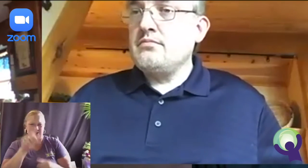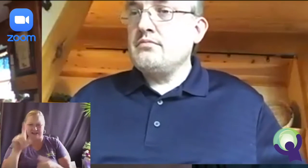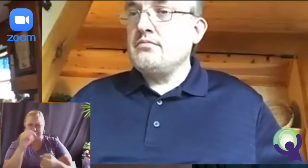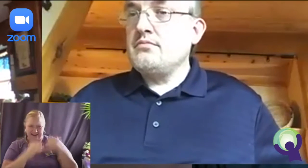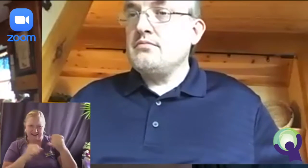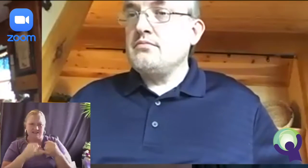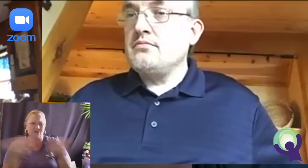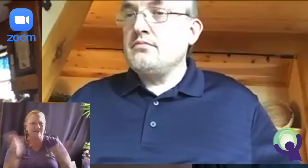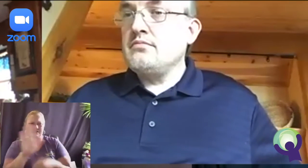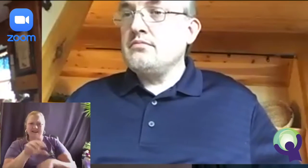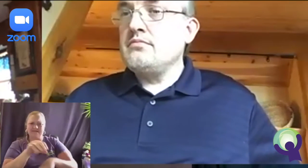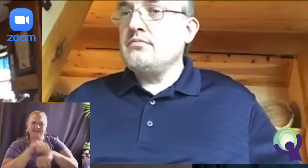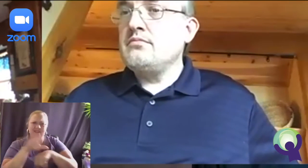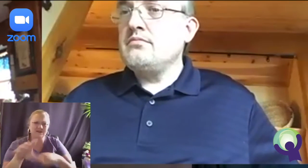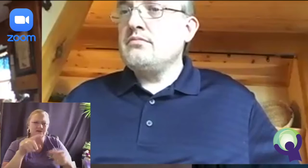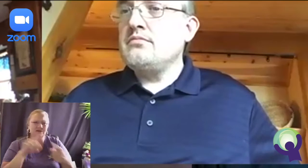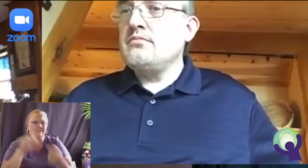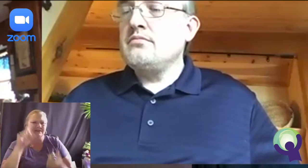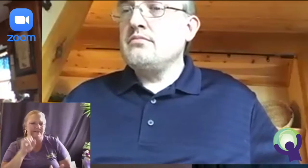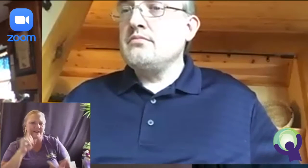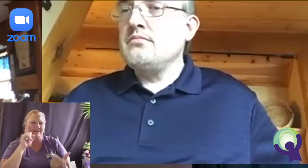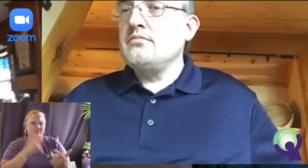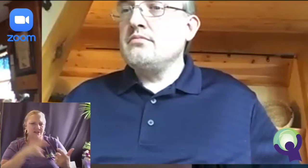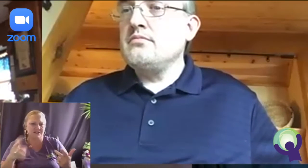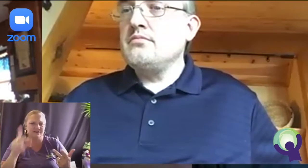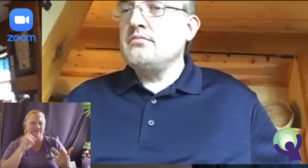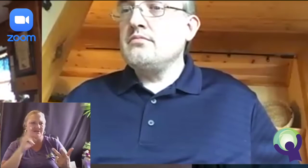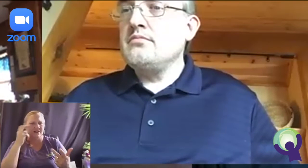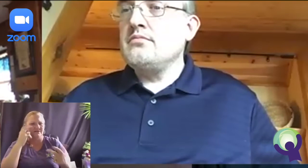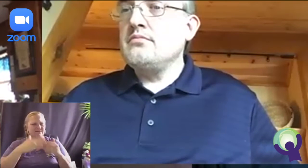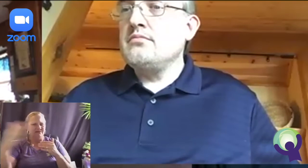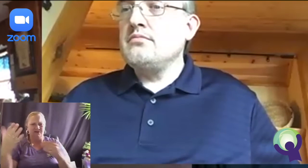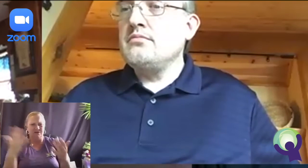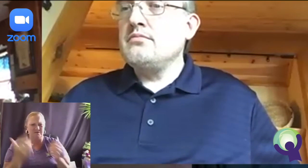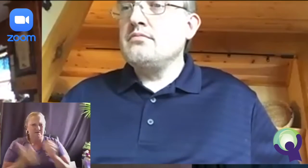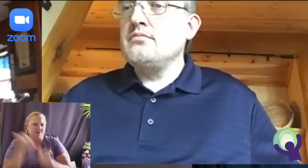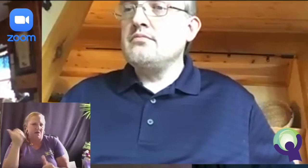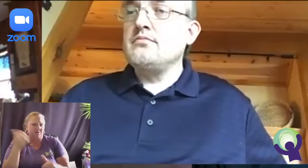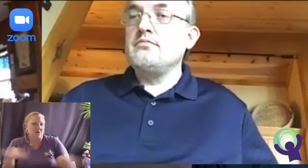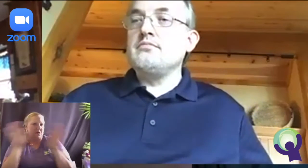so I want to close with...if you could give any advice to the students who are